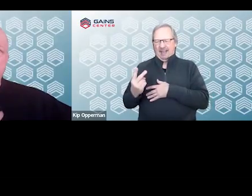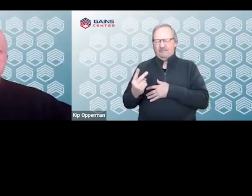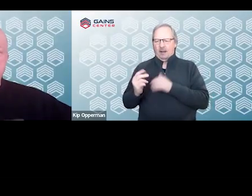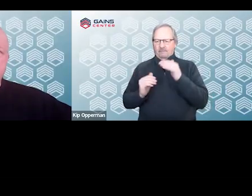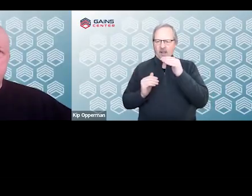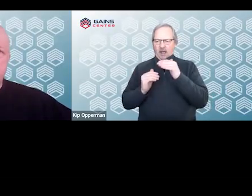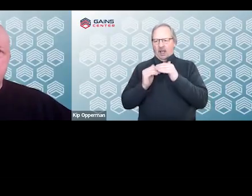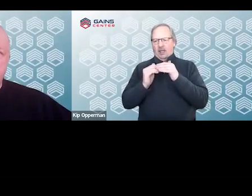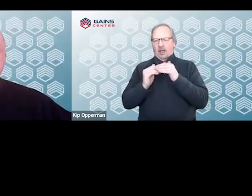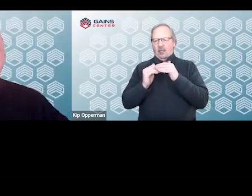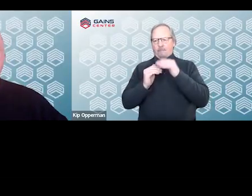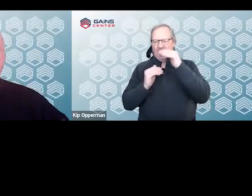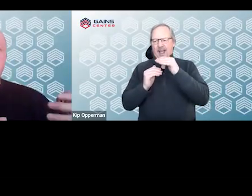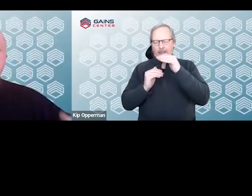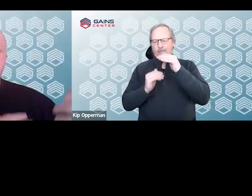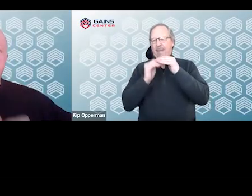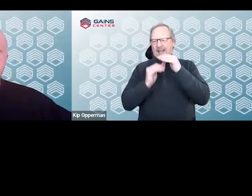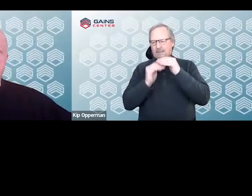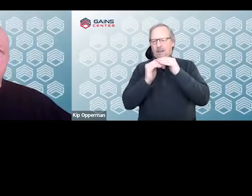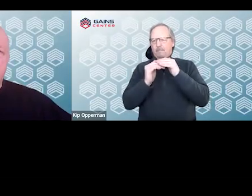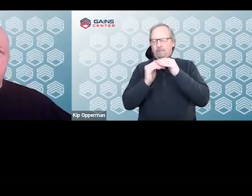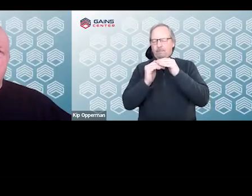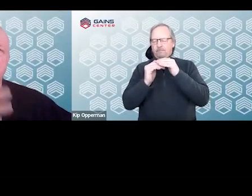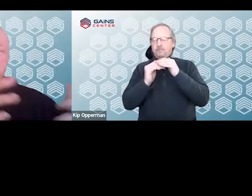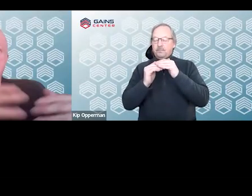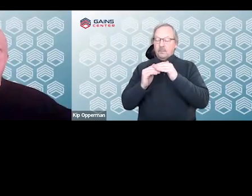The average participant earns about $300